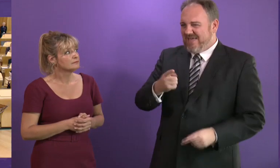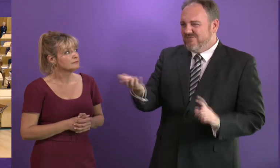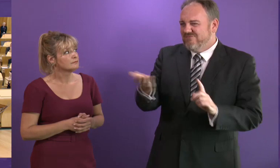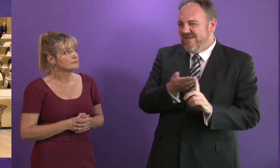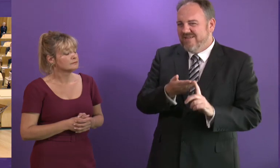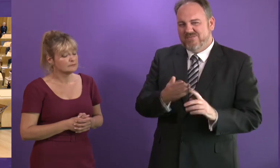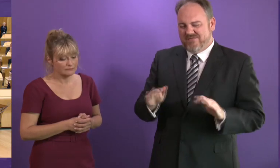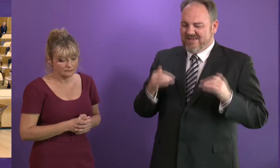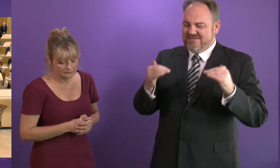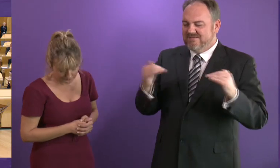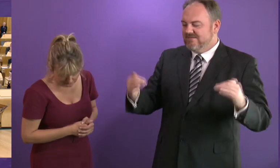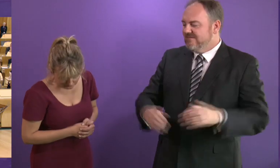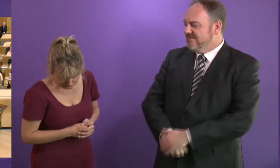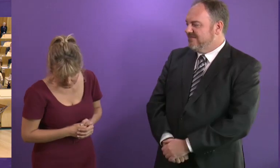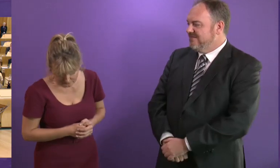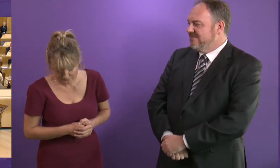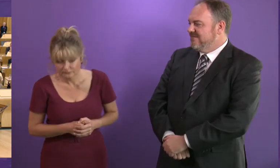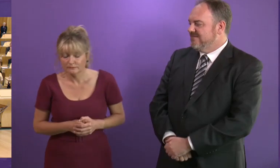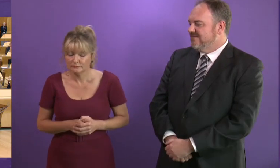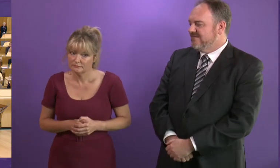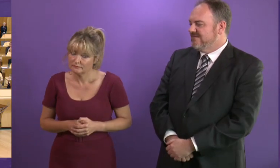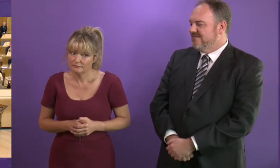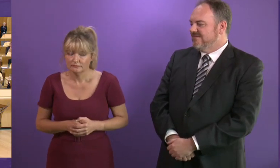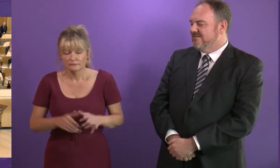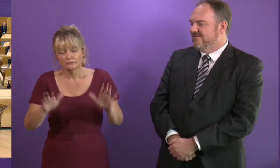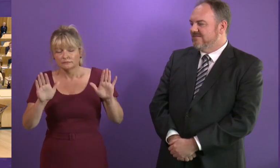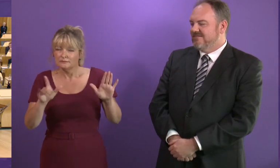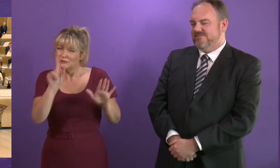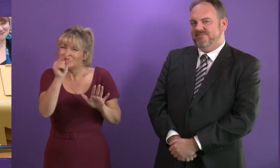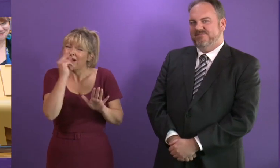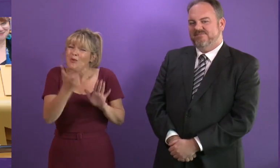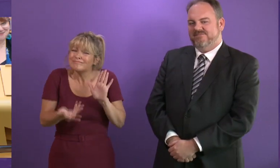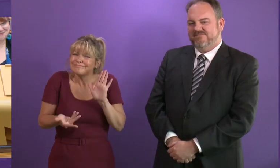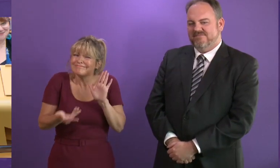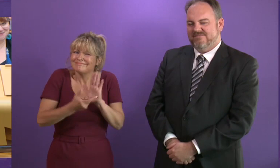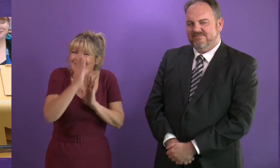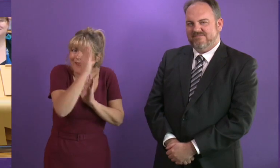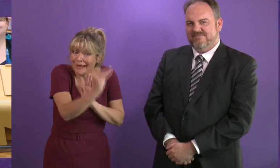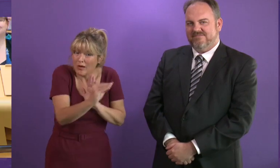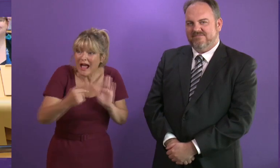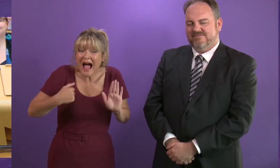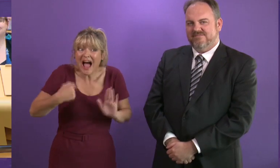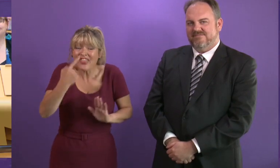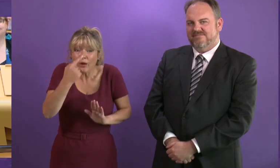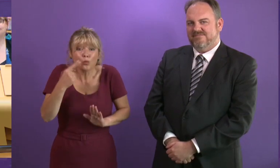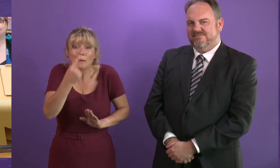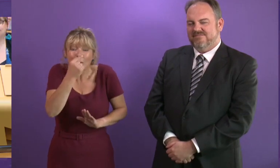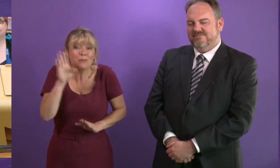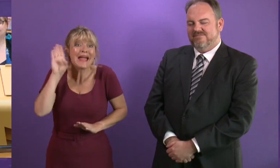As an aside, I note that we have possibly just heard Labour position on Brexit number